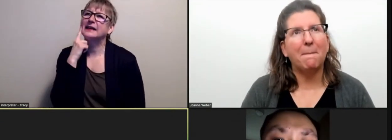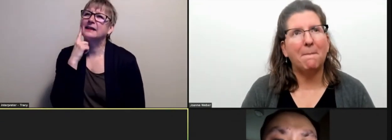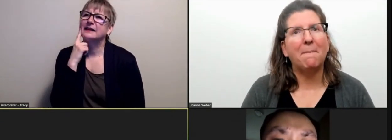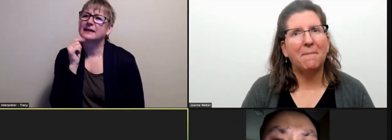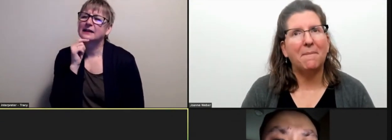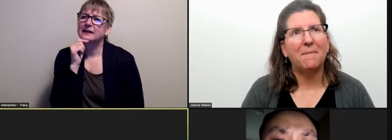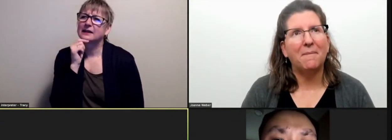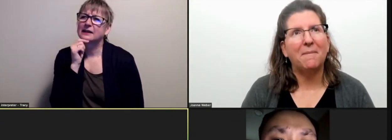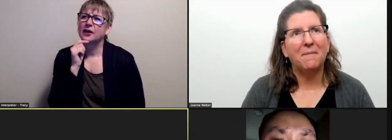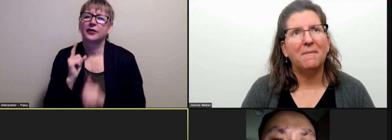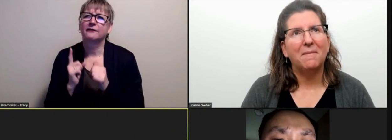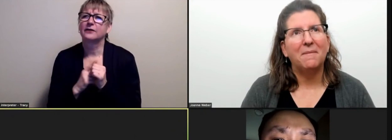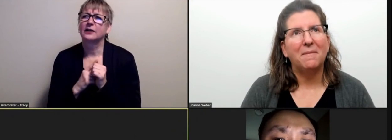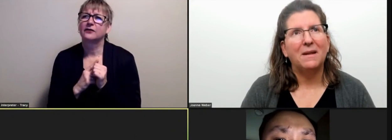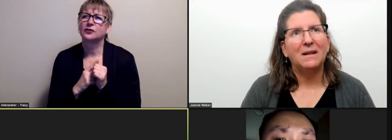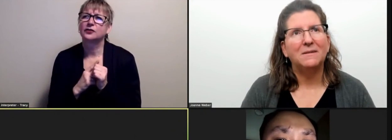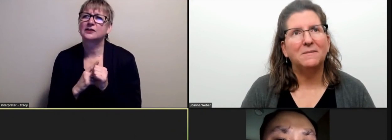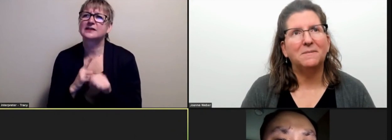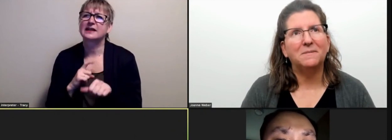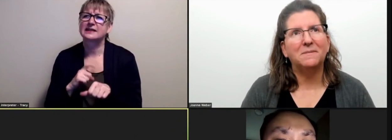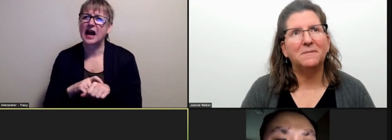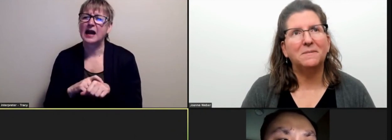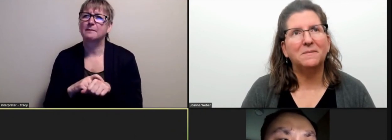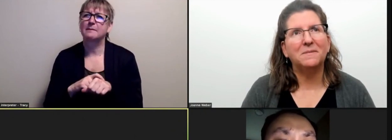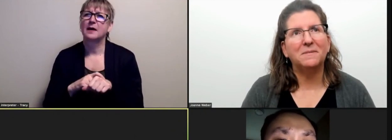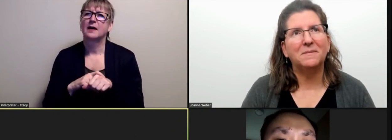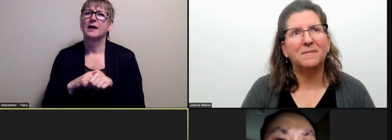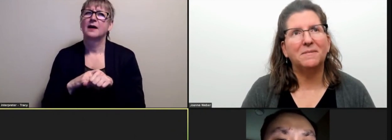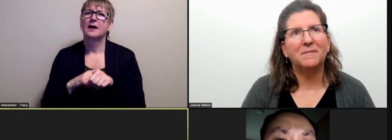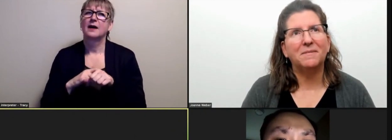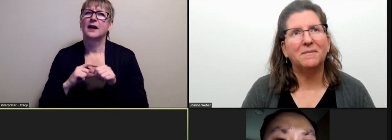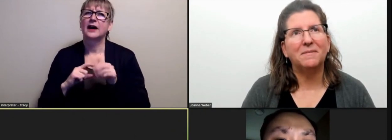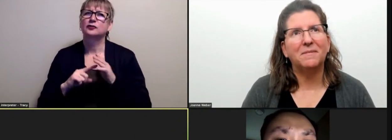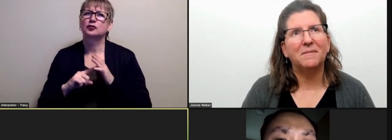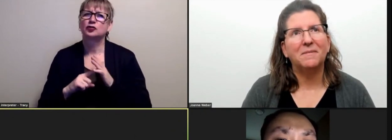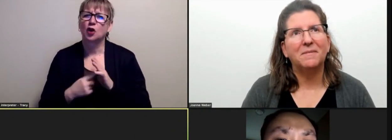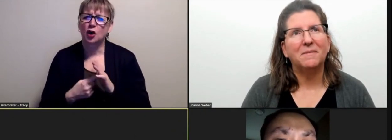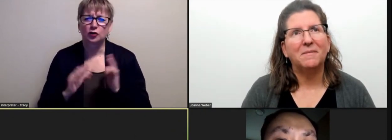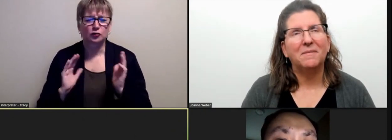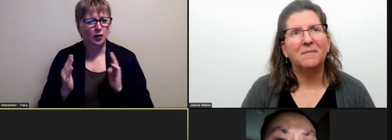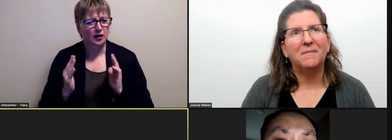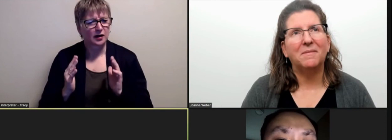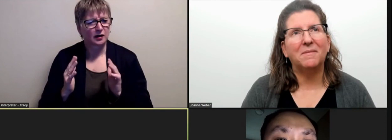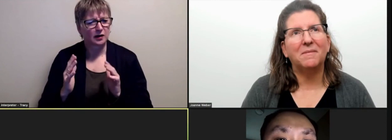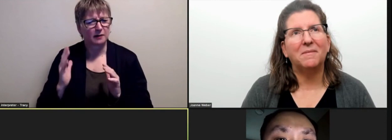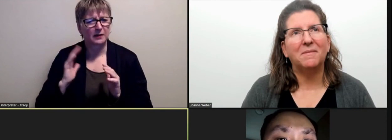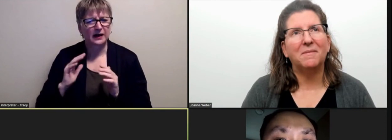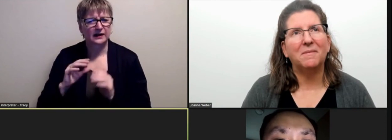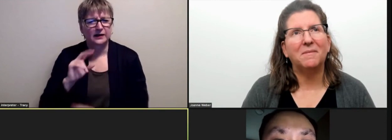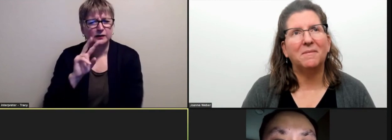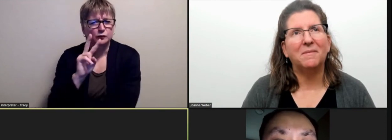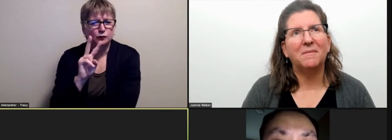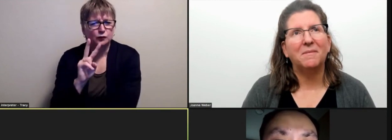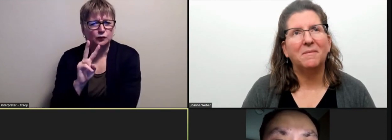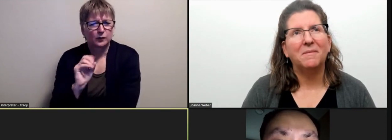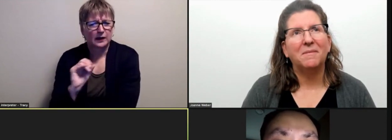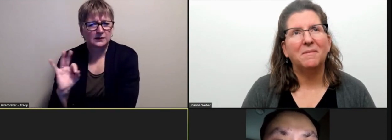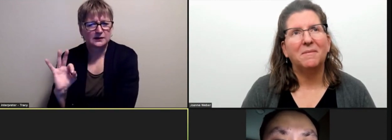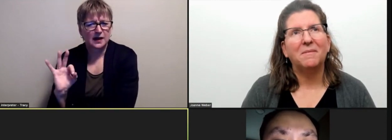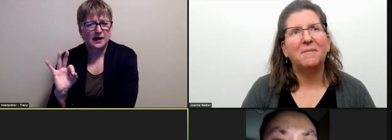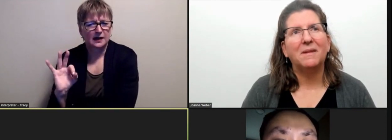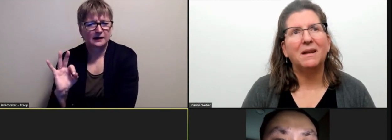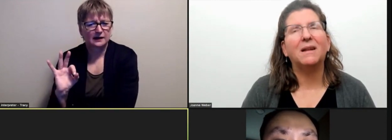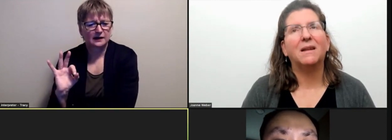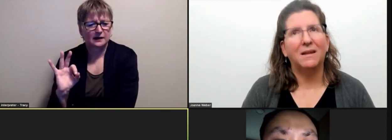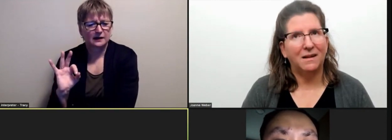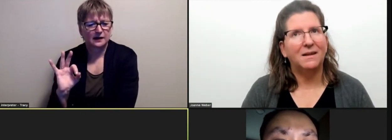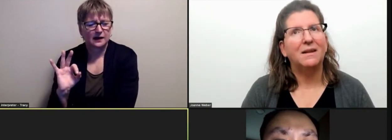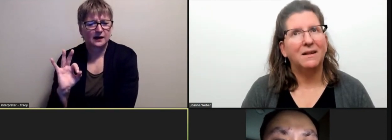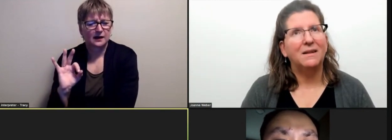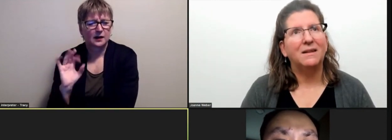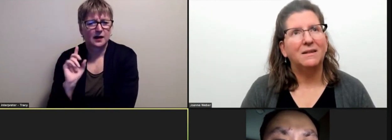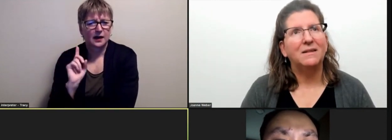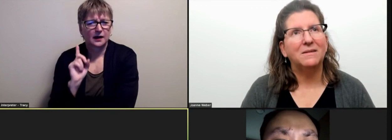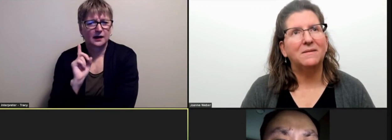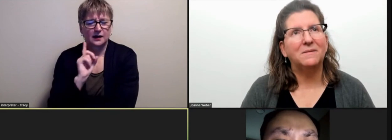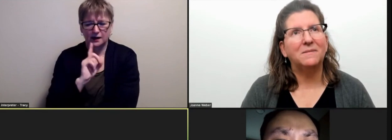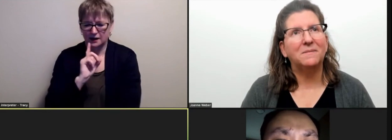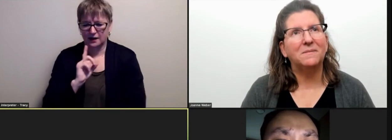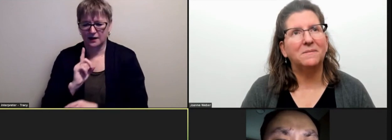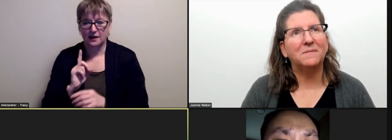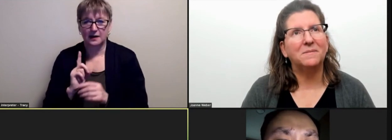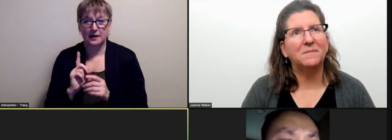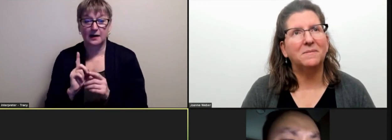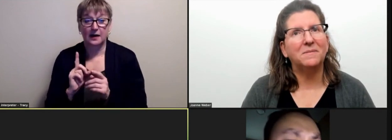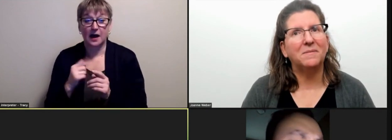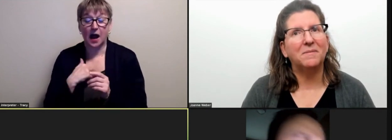the first time it started occurring was back when was was in 2009 was when uh i watched this meeting